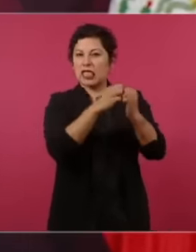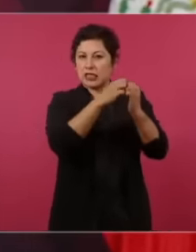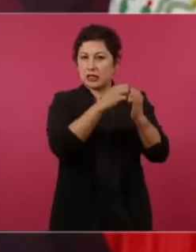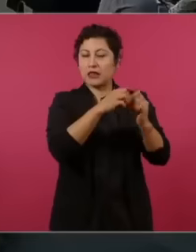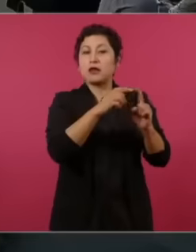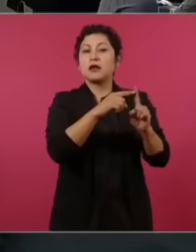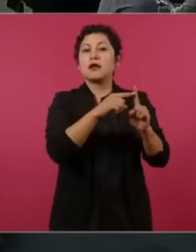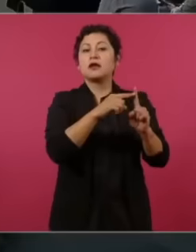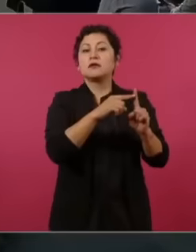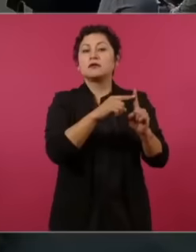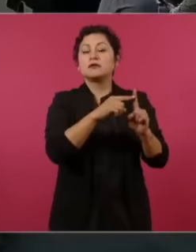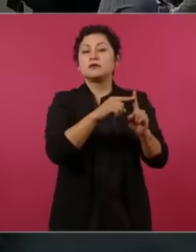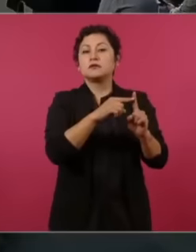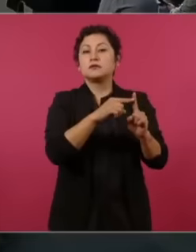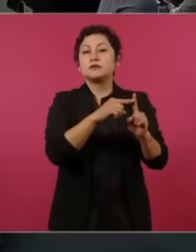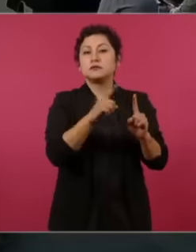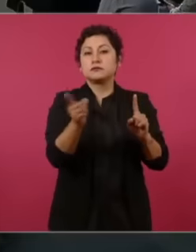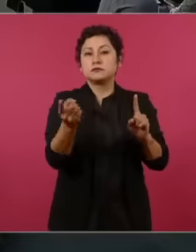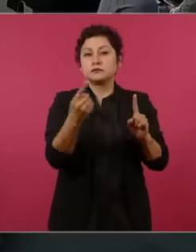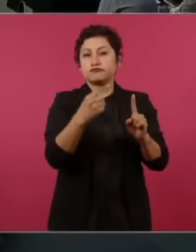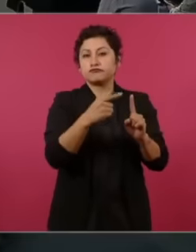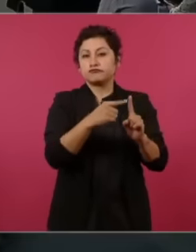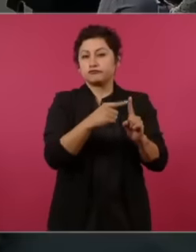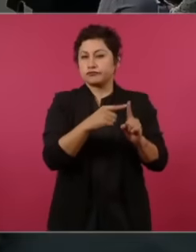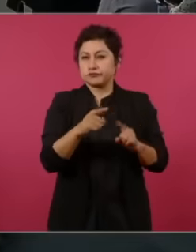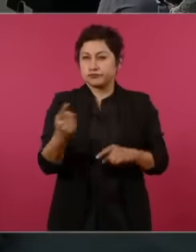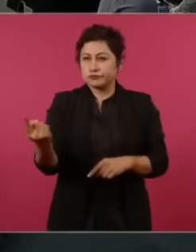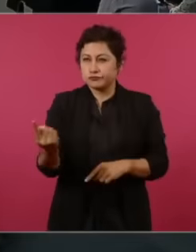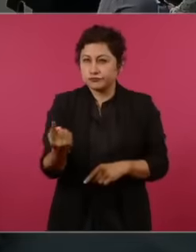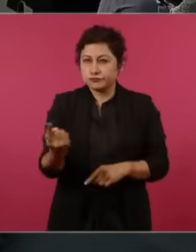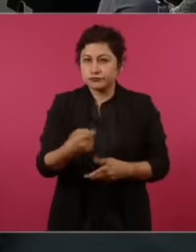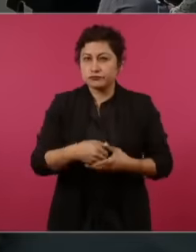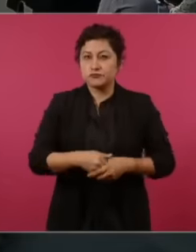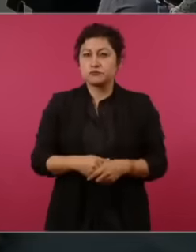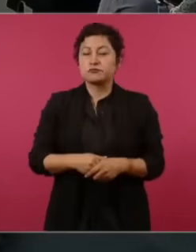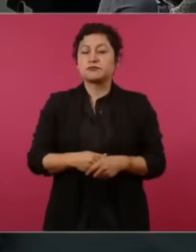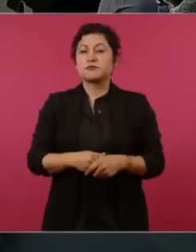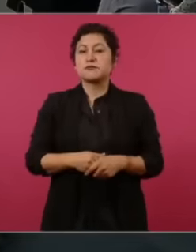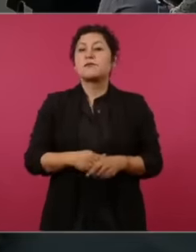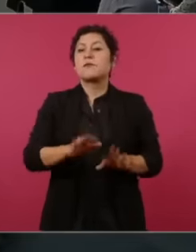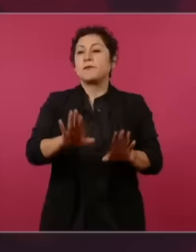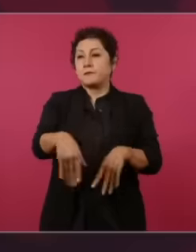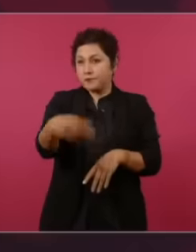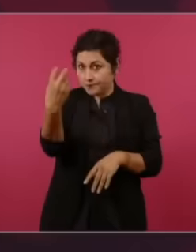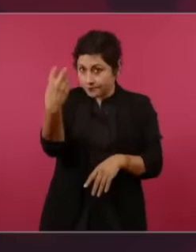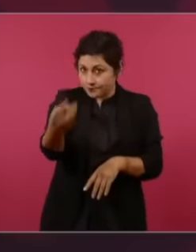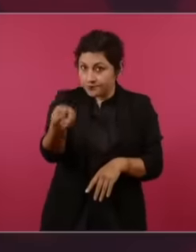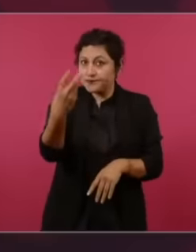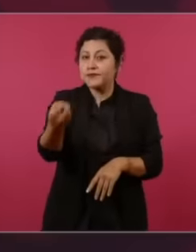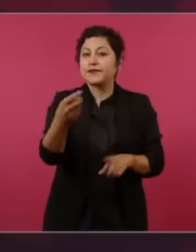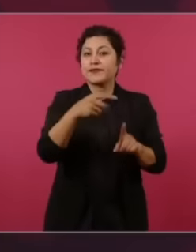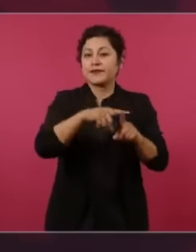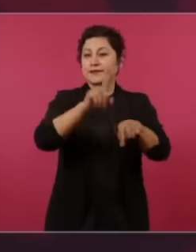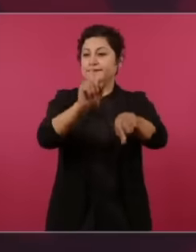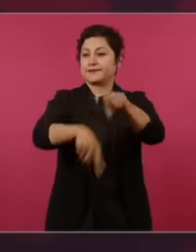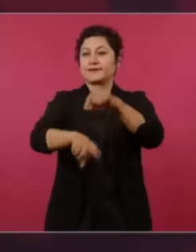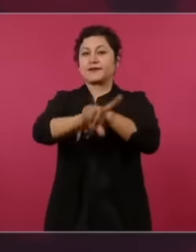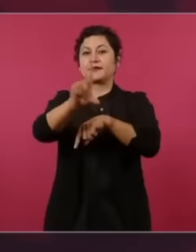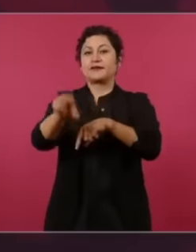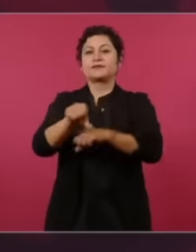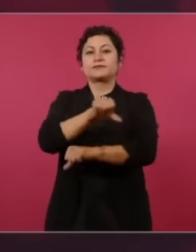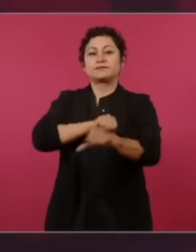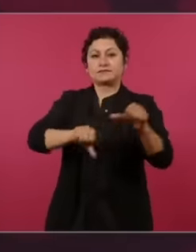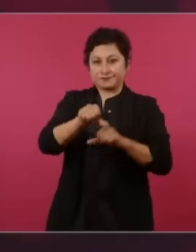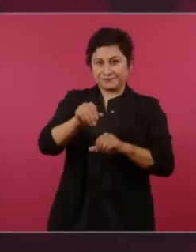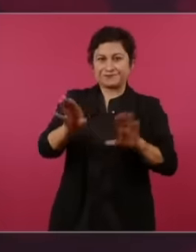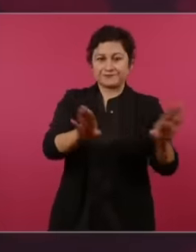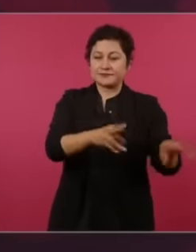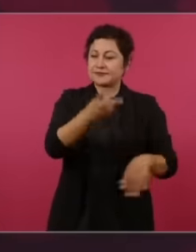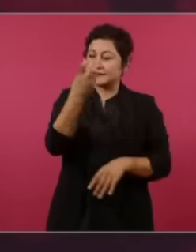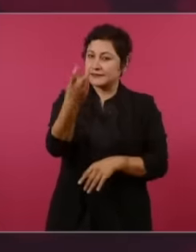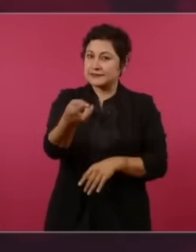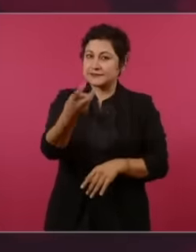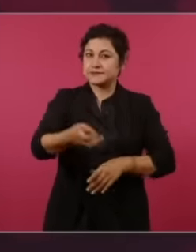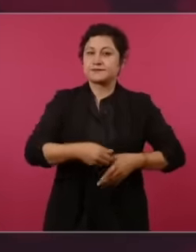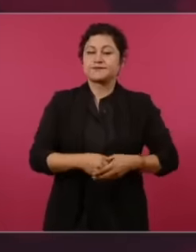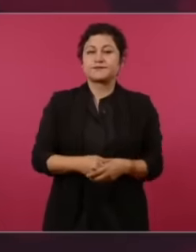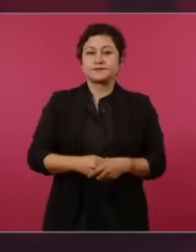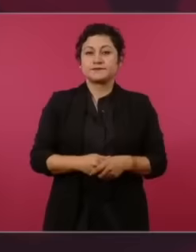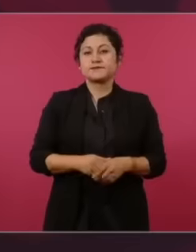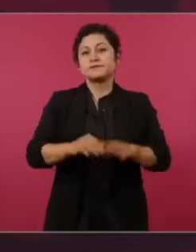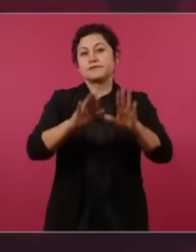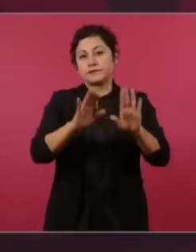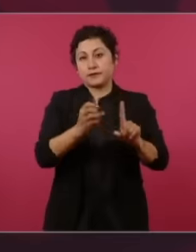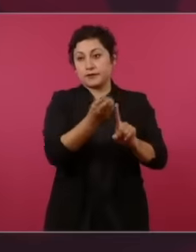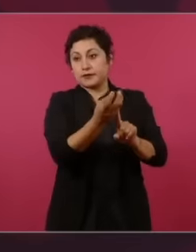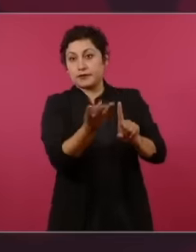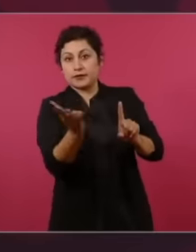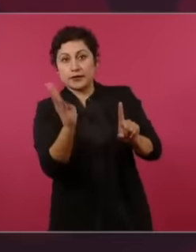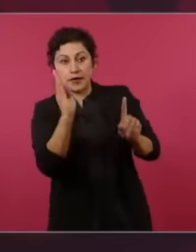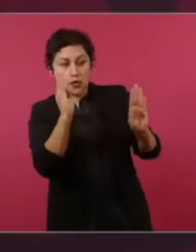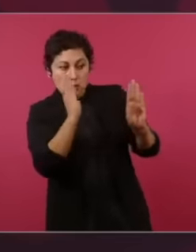eh that and then for this one to leave it wrong they made the